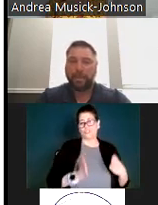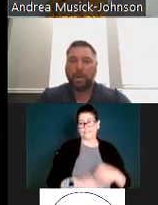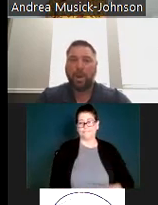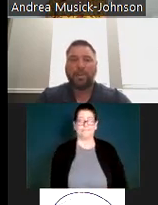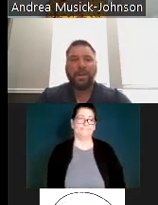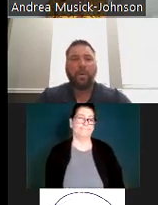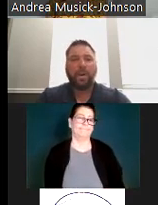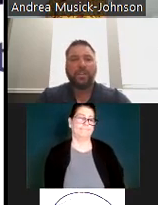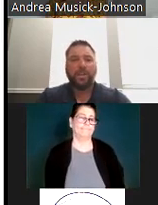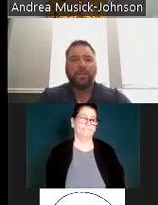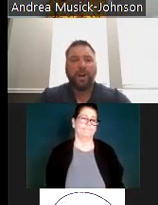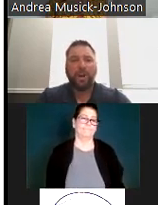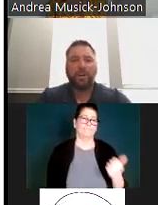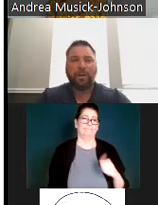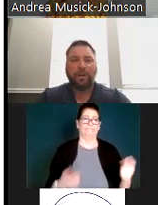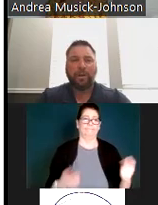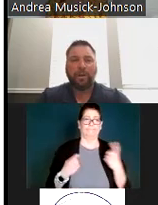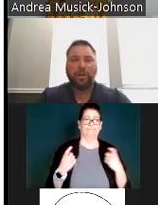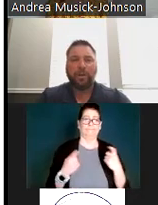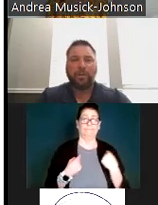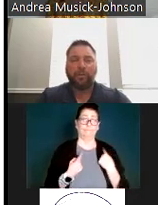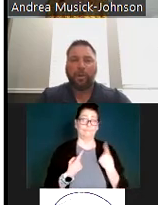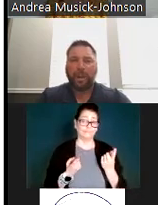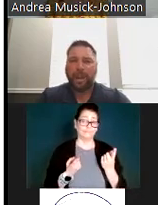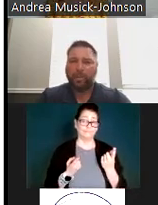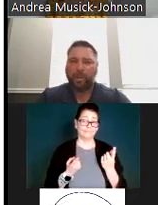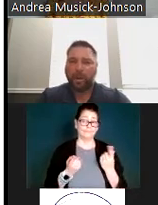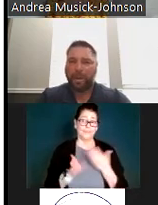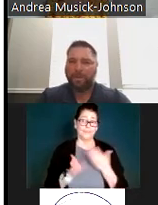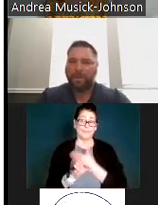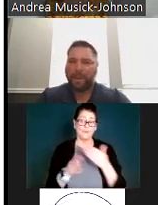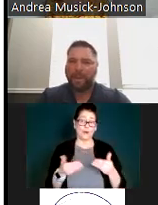Are there any questions so far, before I kind of move on about VINELink?